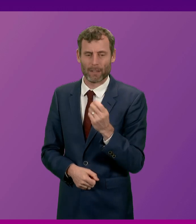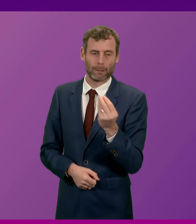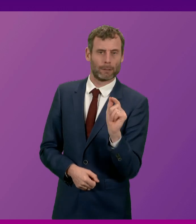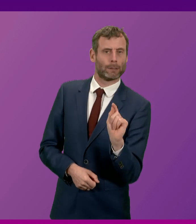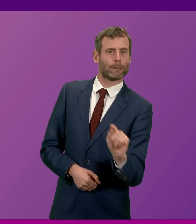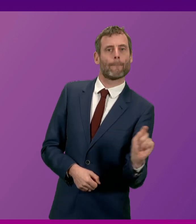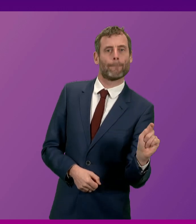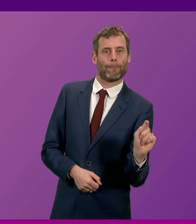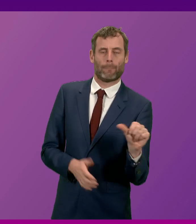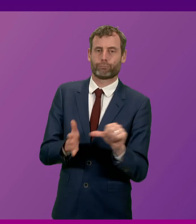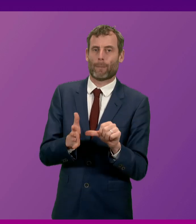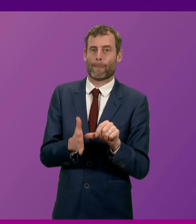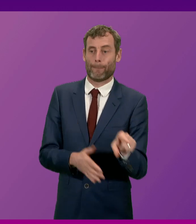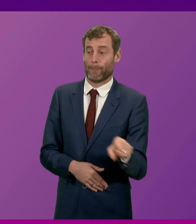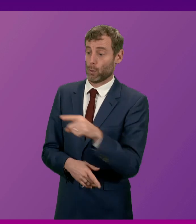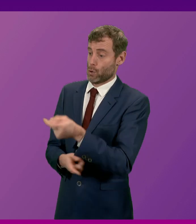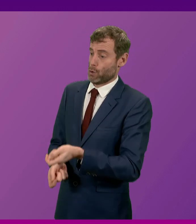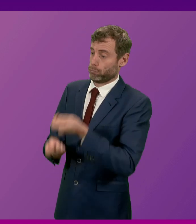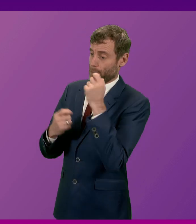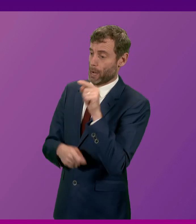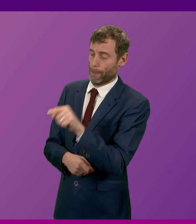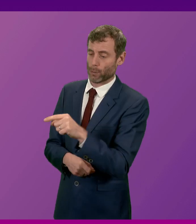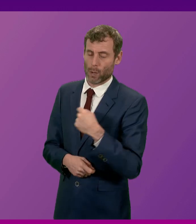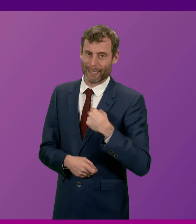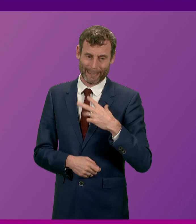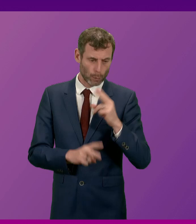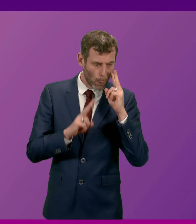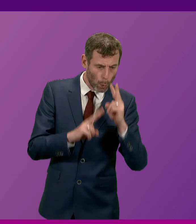point that Sue Webber put to me to determine whether any action could be taken. Obviously,